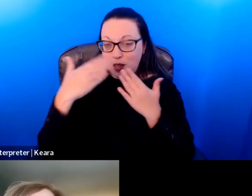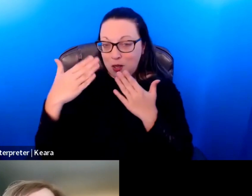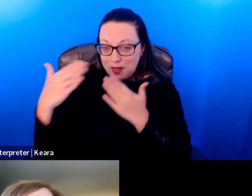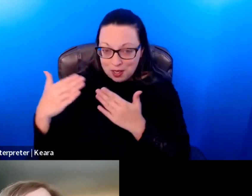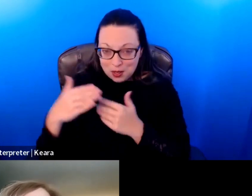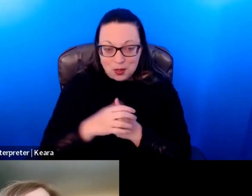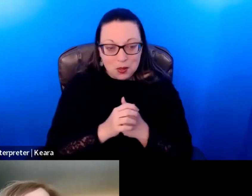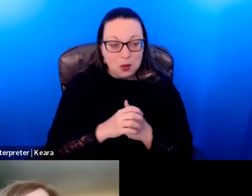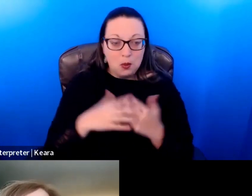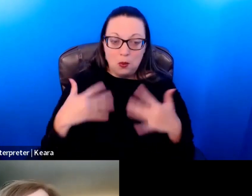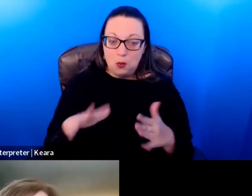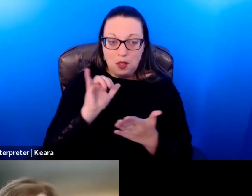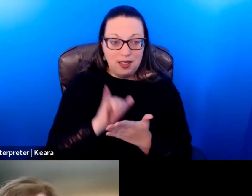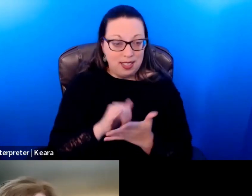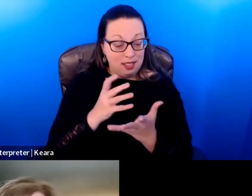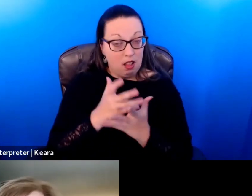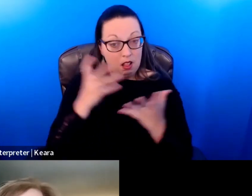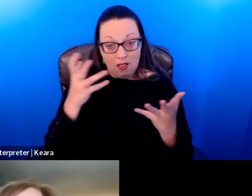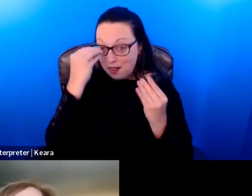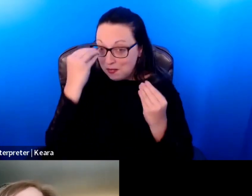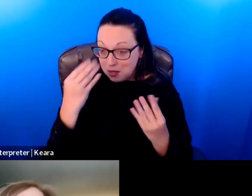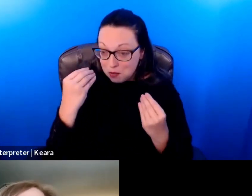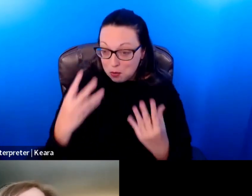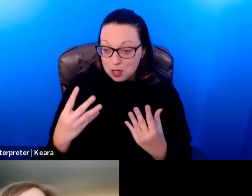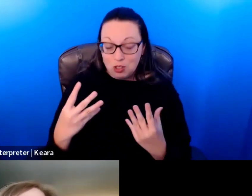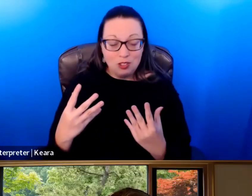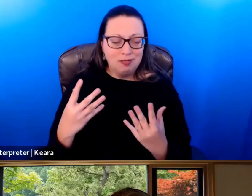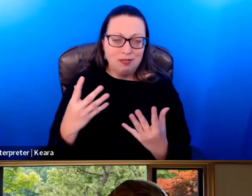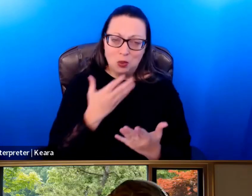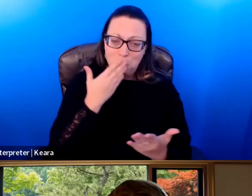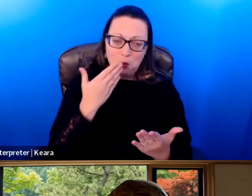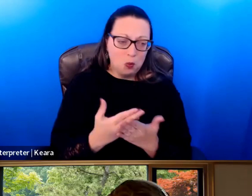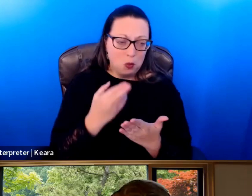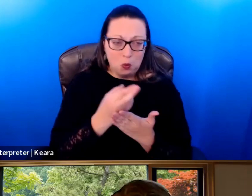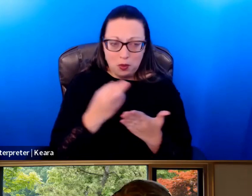ton of information. And I welcome resources that all of you have at your fingertips that